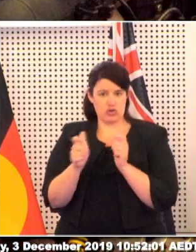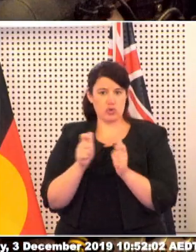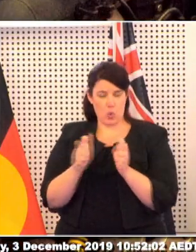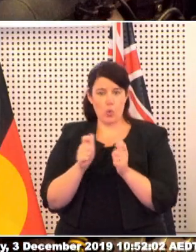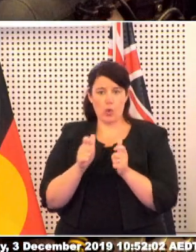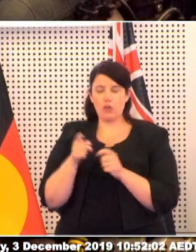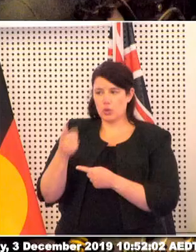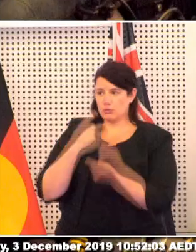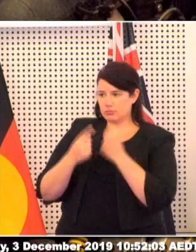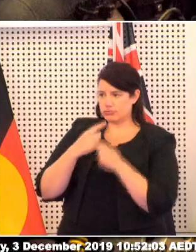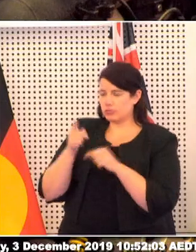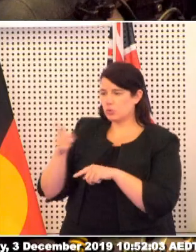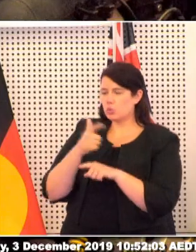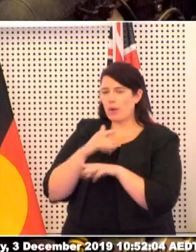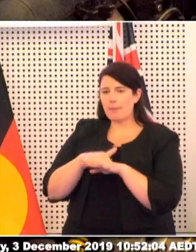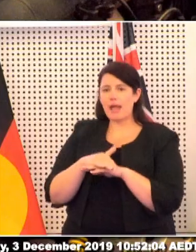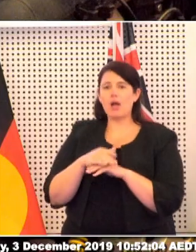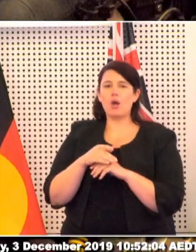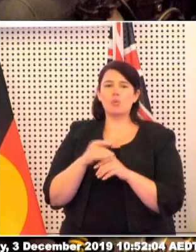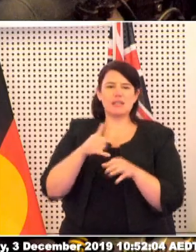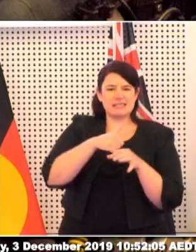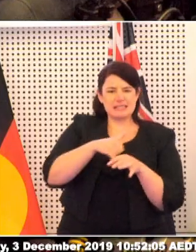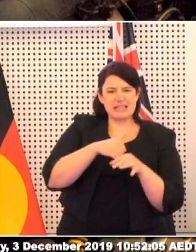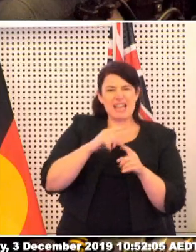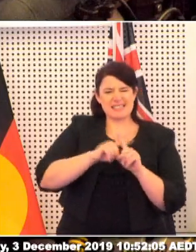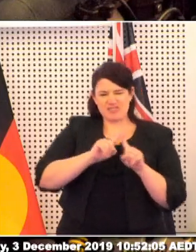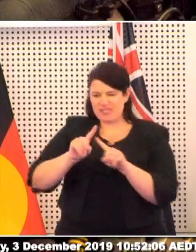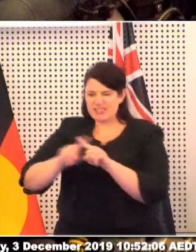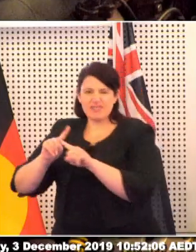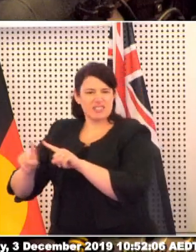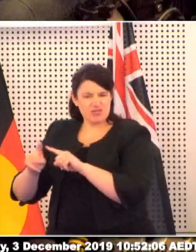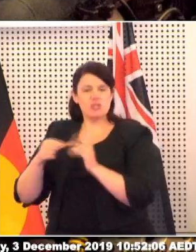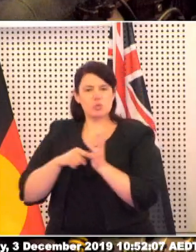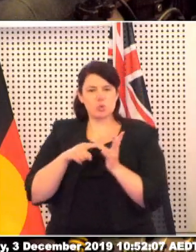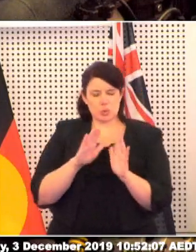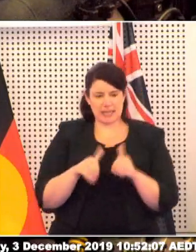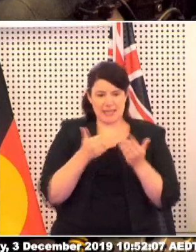So that’s the use of tranquillisers and other psychotropic medication that is used